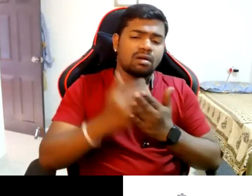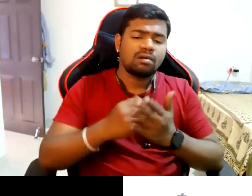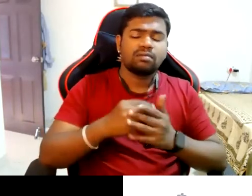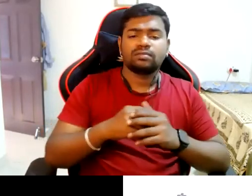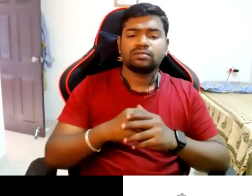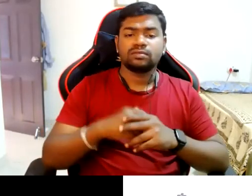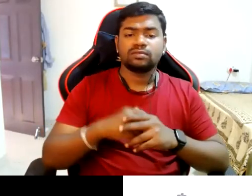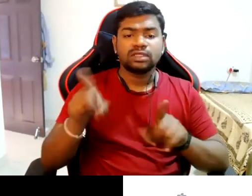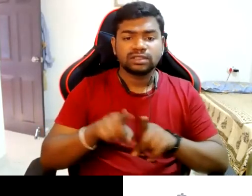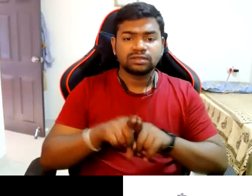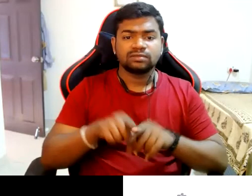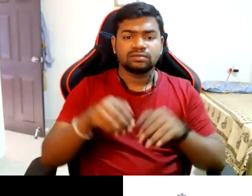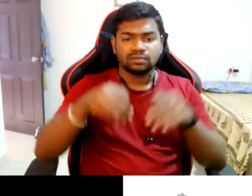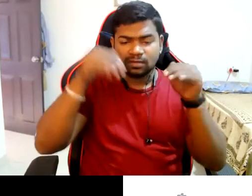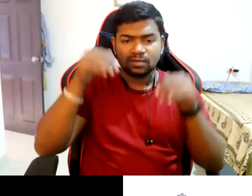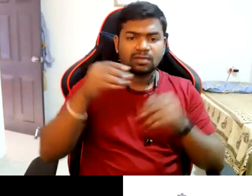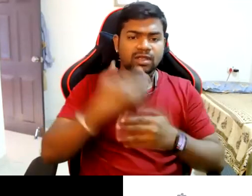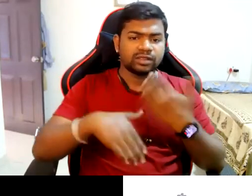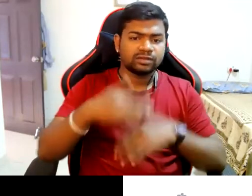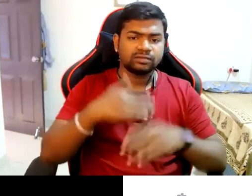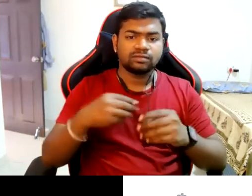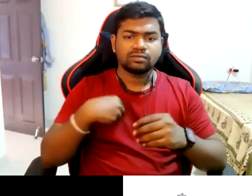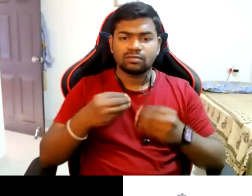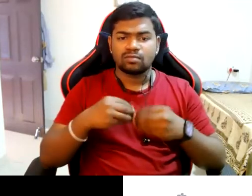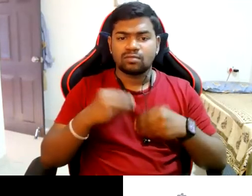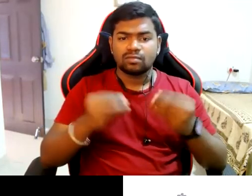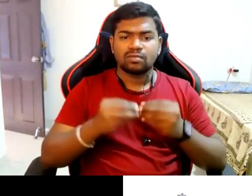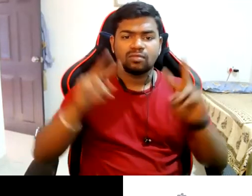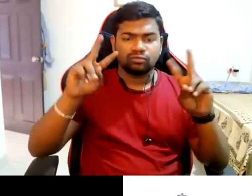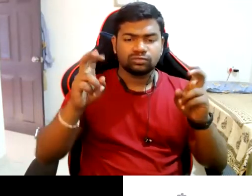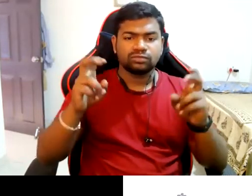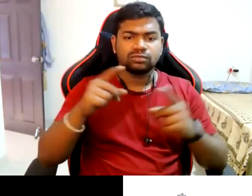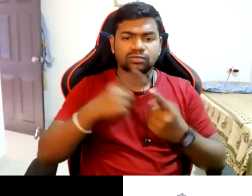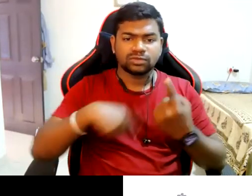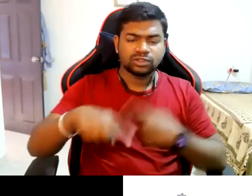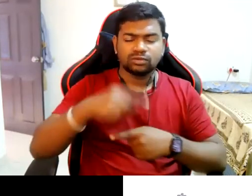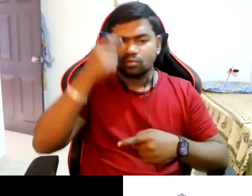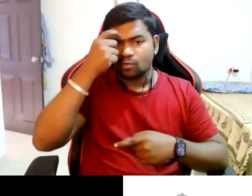So it is more about the context and the situation if you find that person understands.